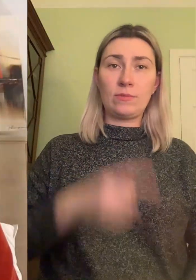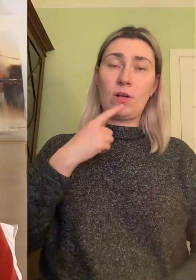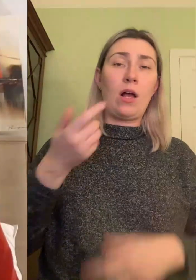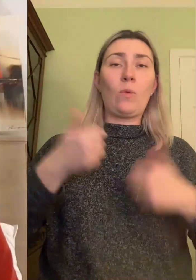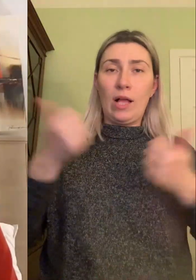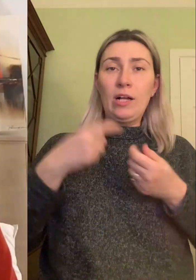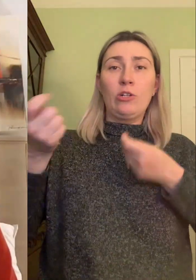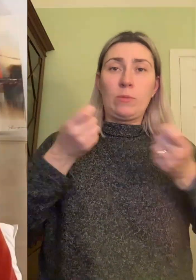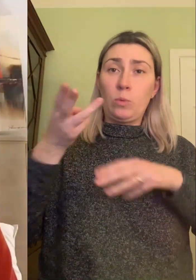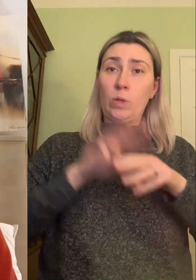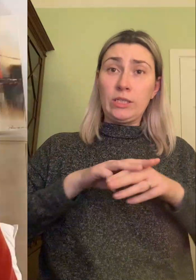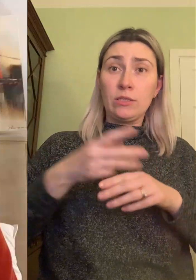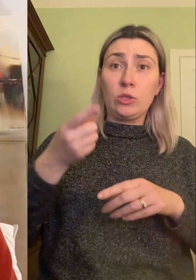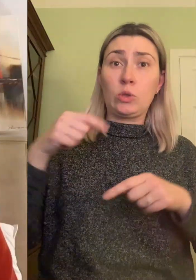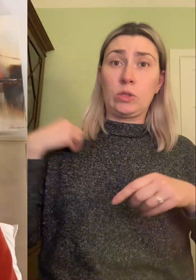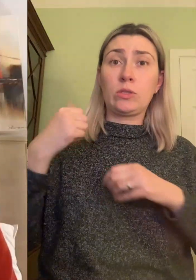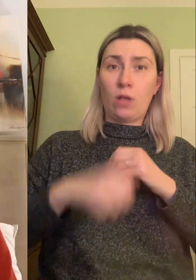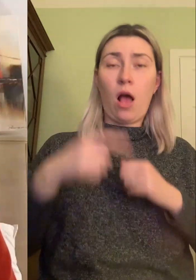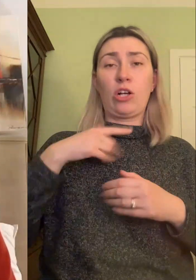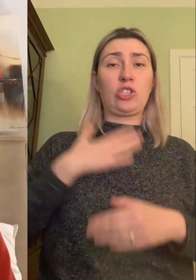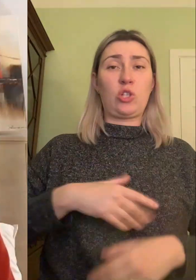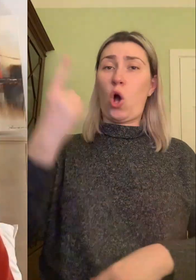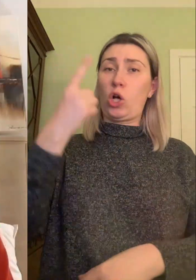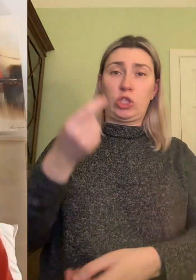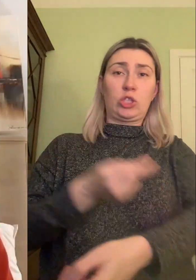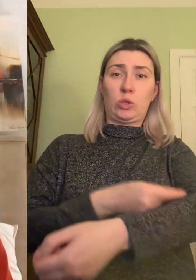Anyway, treatment went really well today. I just had one drug today.